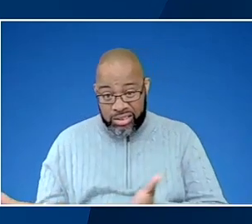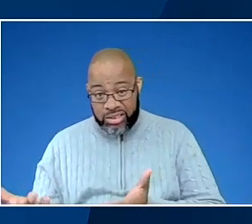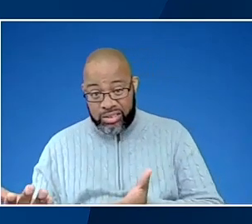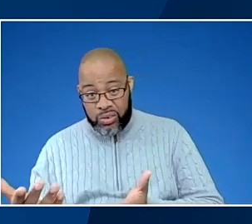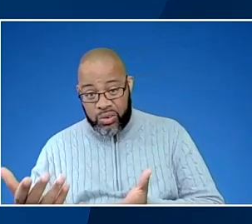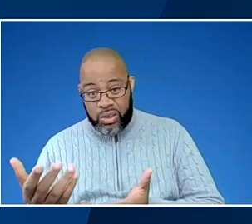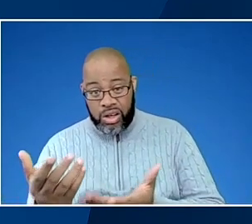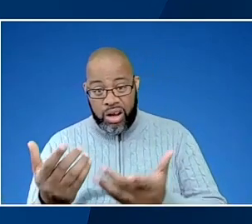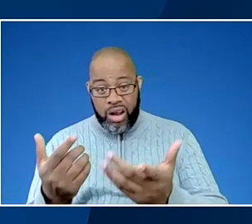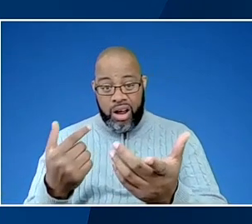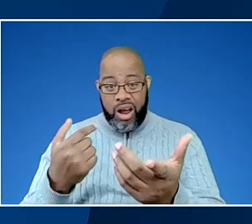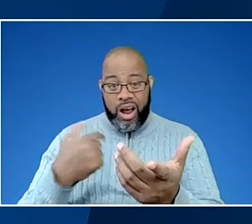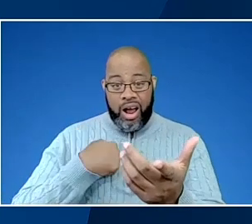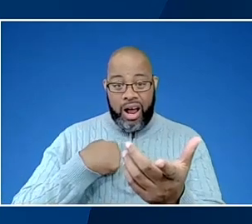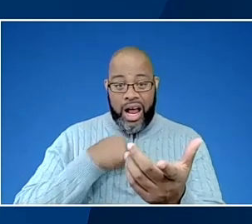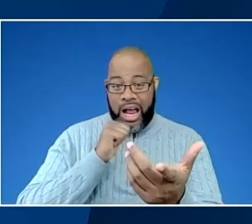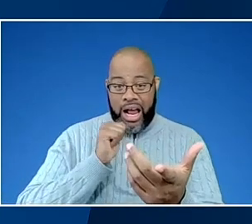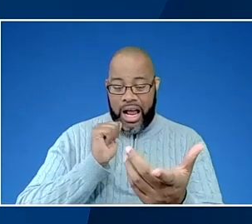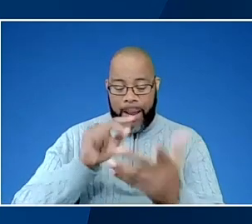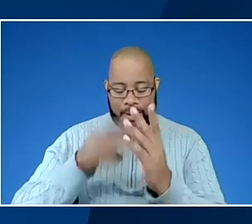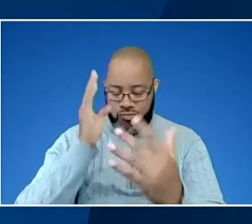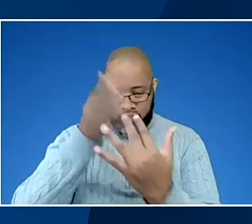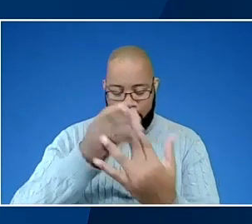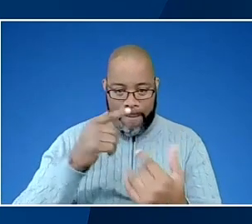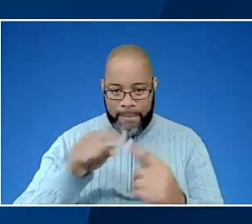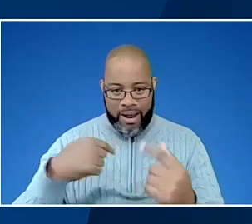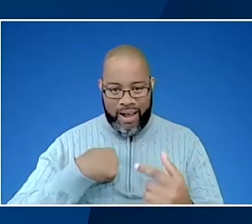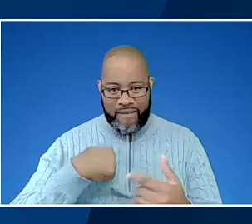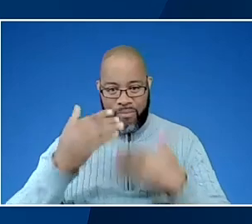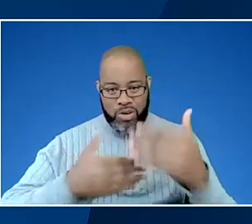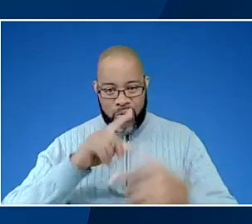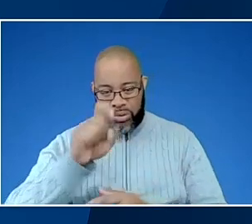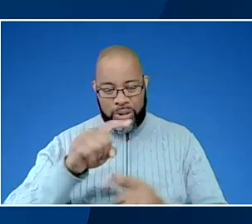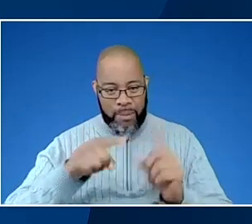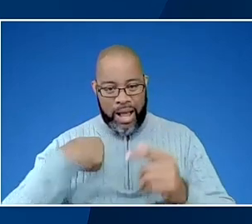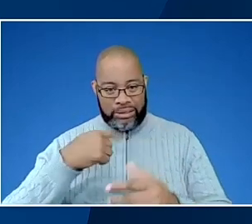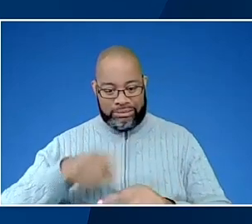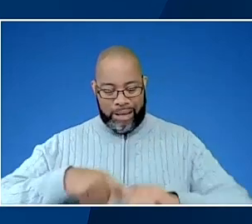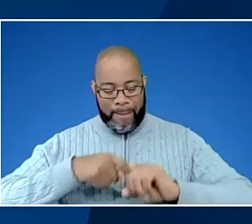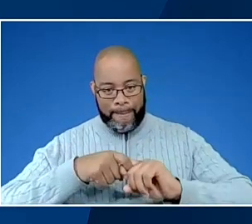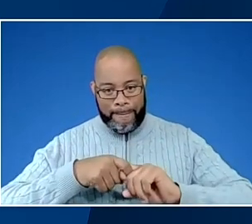I have. Sorry, I didn't mean to interrupt, but I have a process question. But I'll stop and finish what, you know.